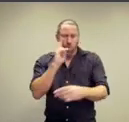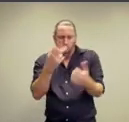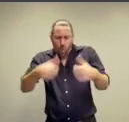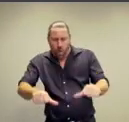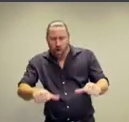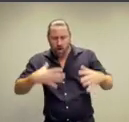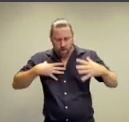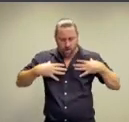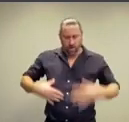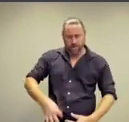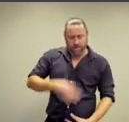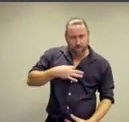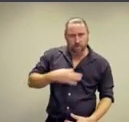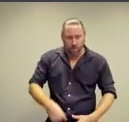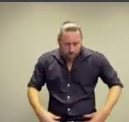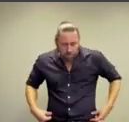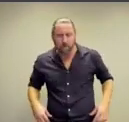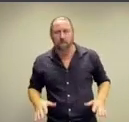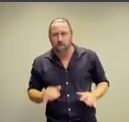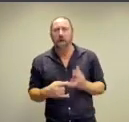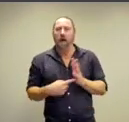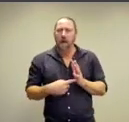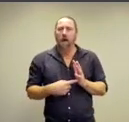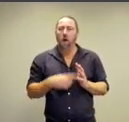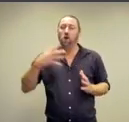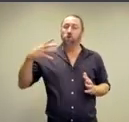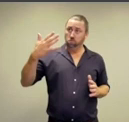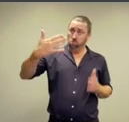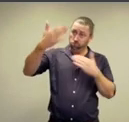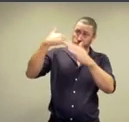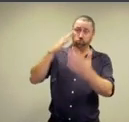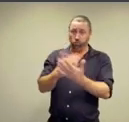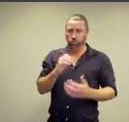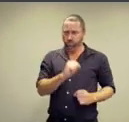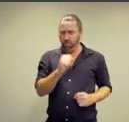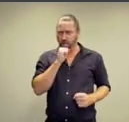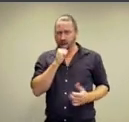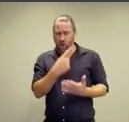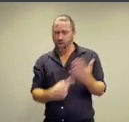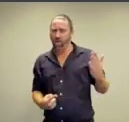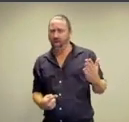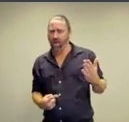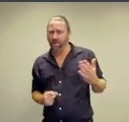and the aesthetics. But also of the historically masculine object